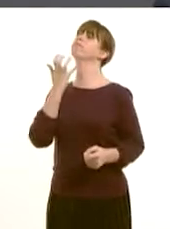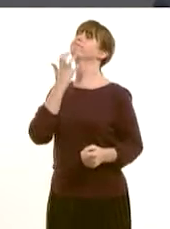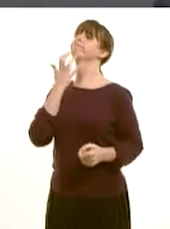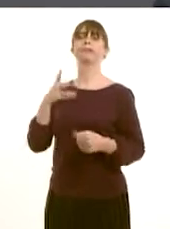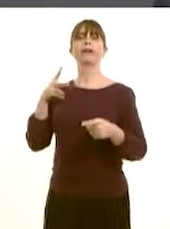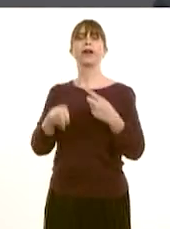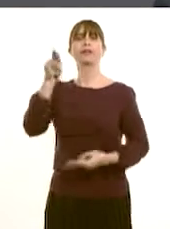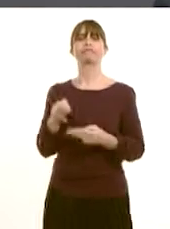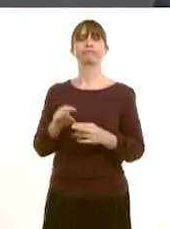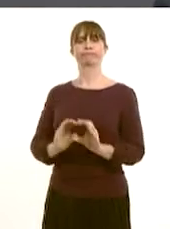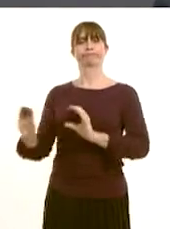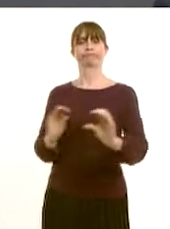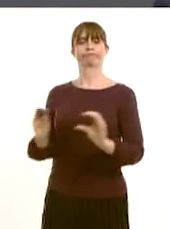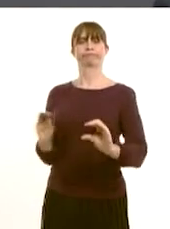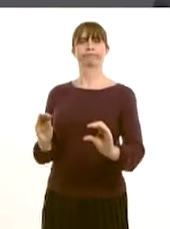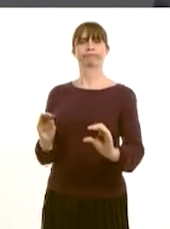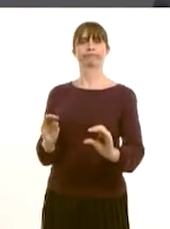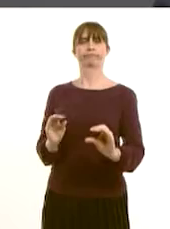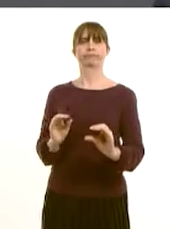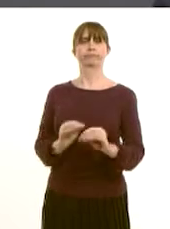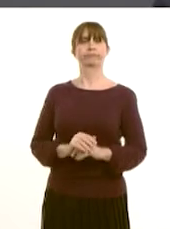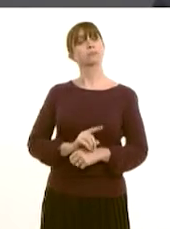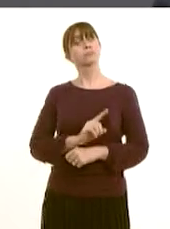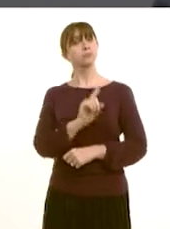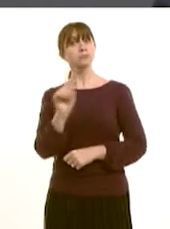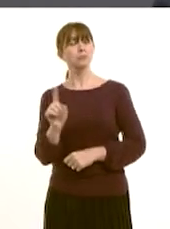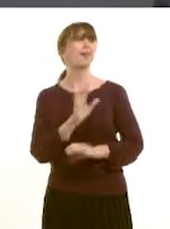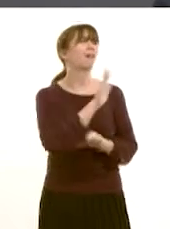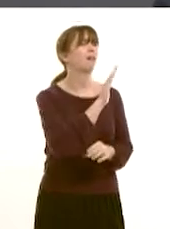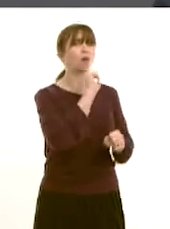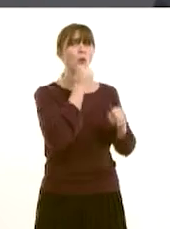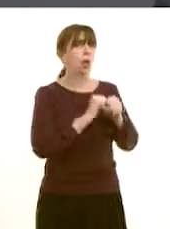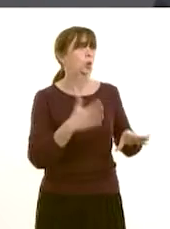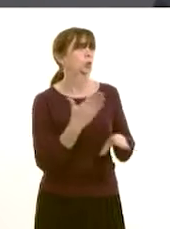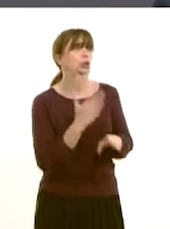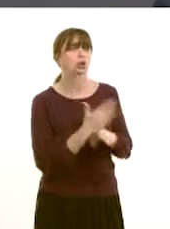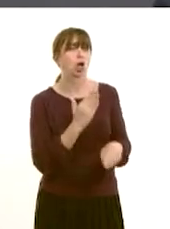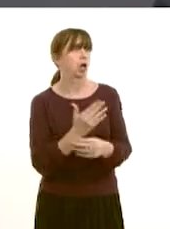Now, you further rejected claims that there would be job losses as a result of those cuts